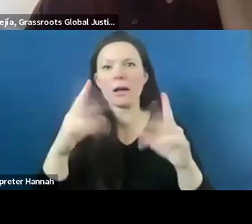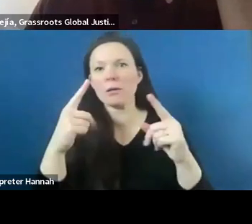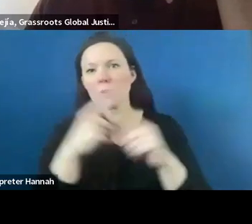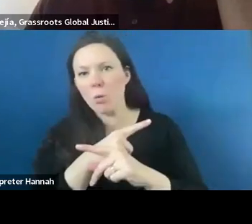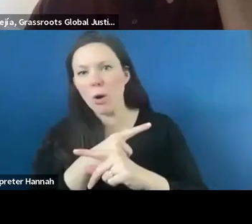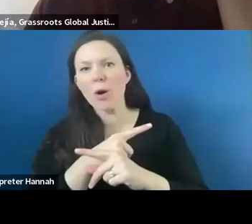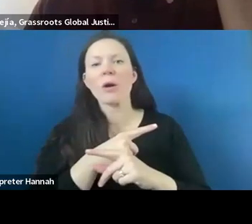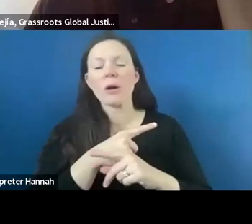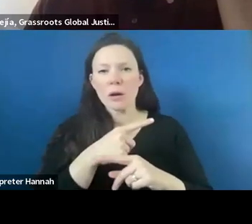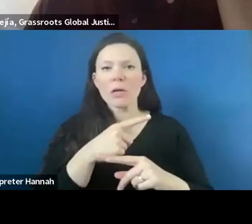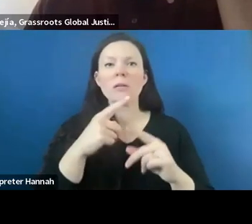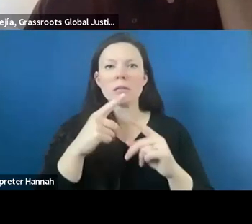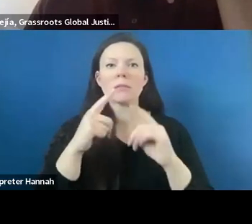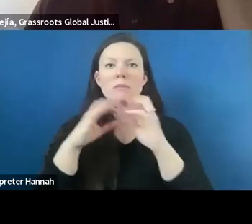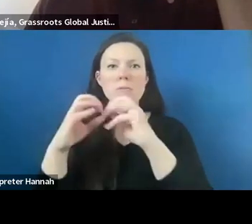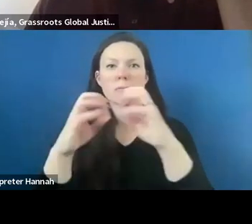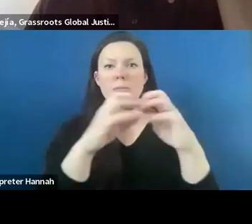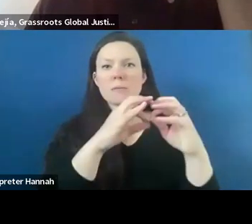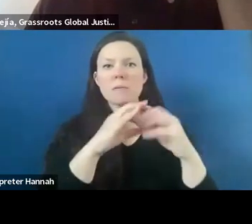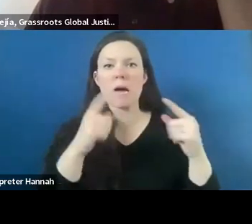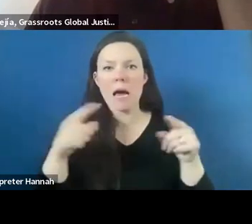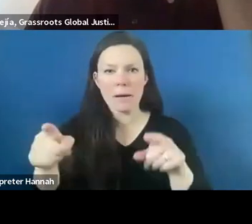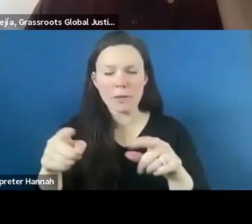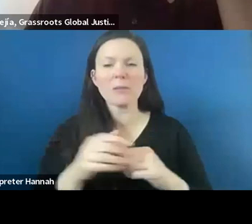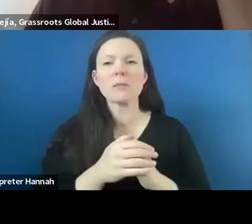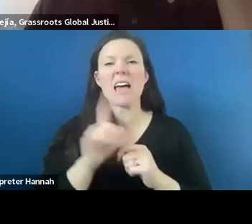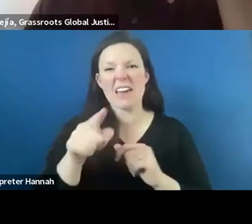that is subjected onto, you know, ordinary people and civilians.